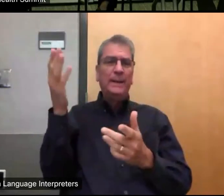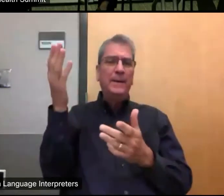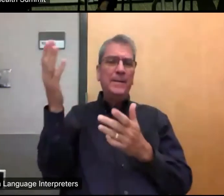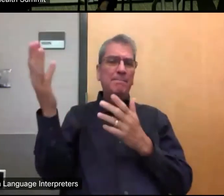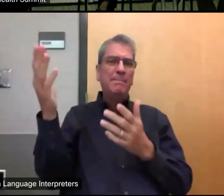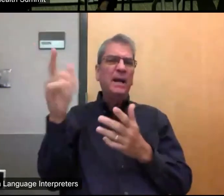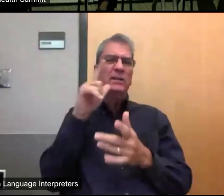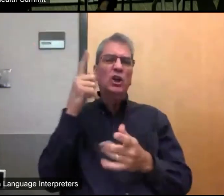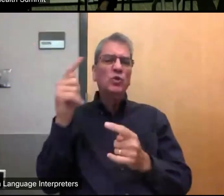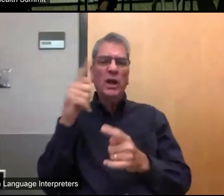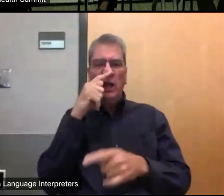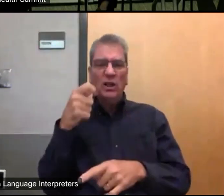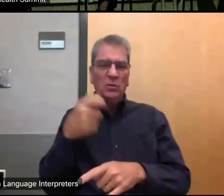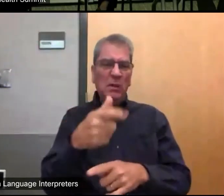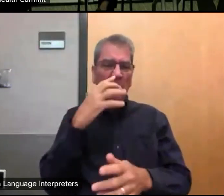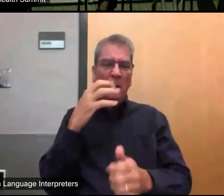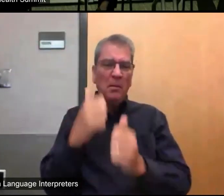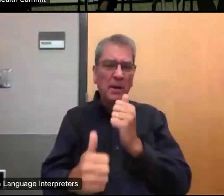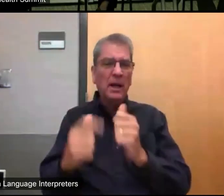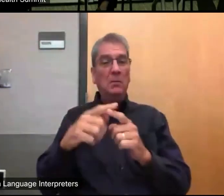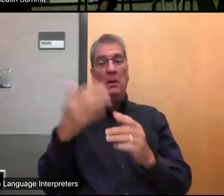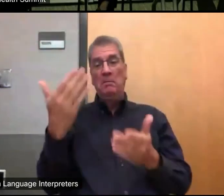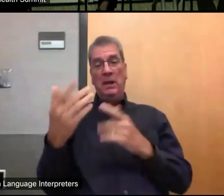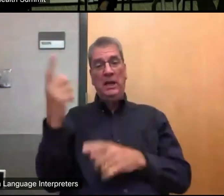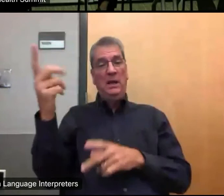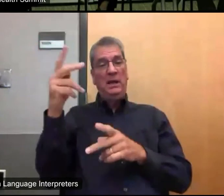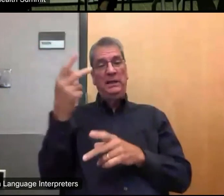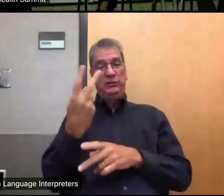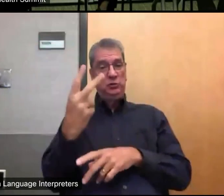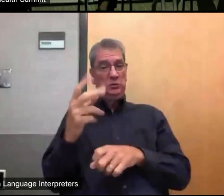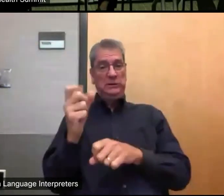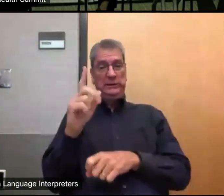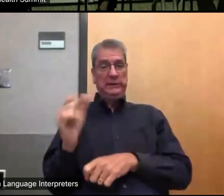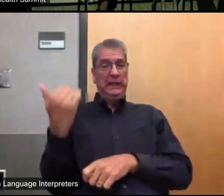It may just be someone who, you know, a couple of days ago had, hadn't been has to cover